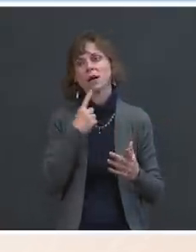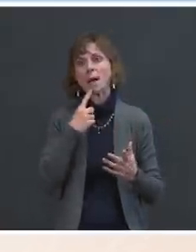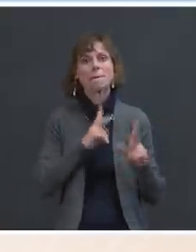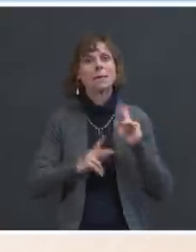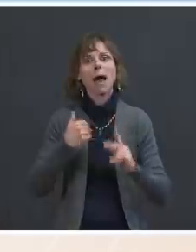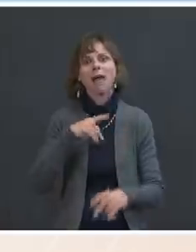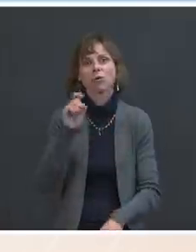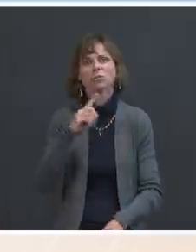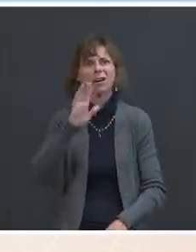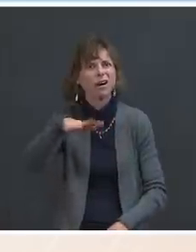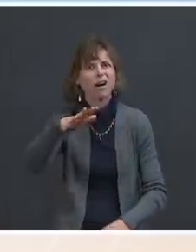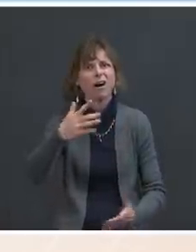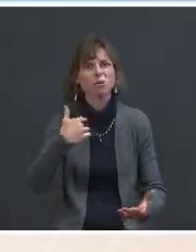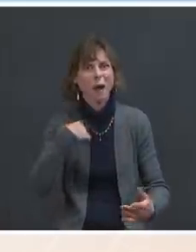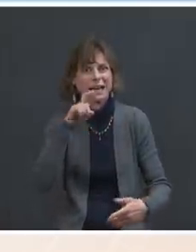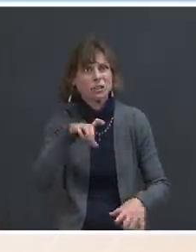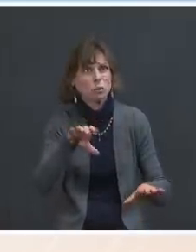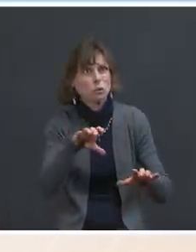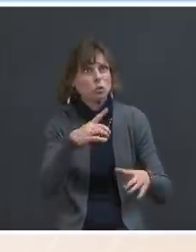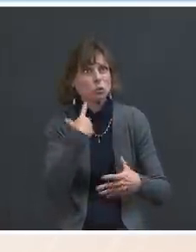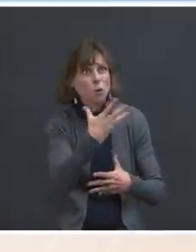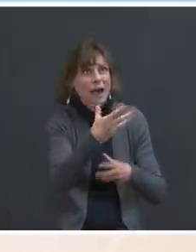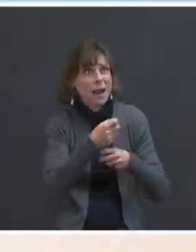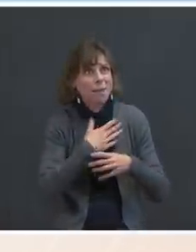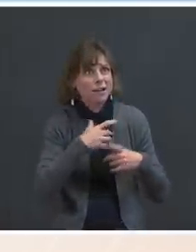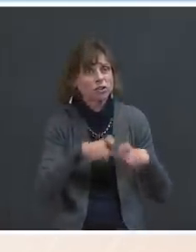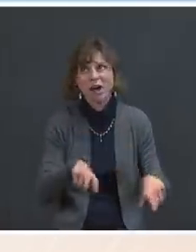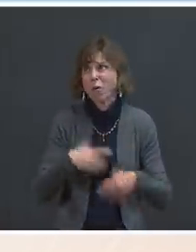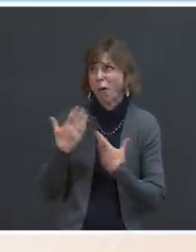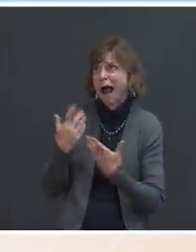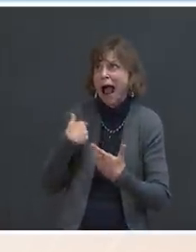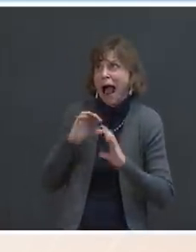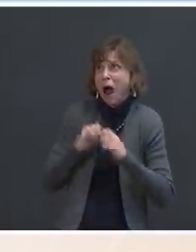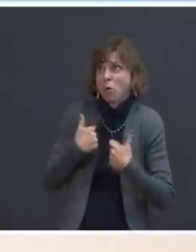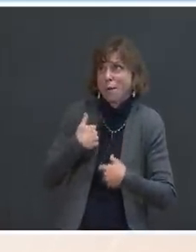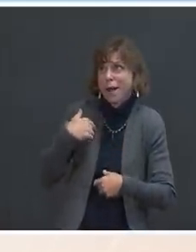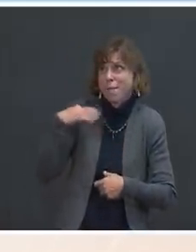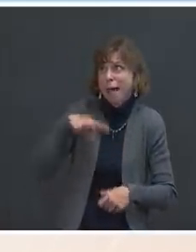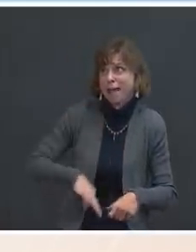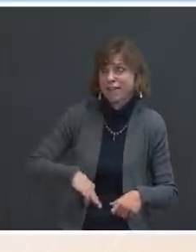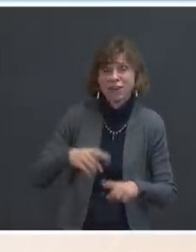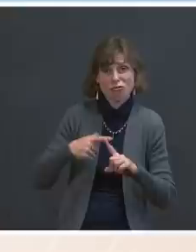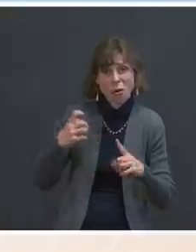Well, do I need to do anything to get my check? How do I benefit from the health benefits?